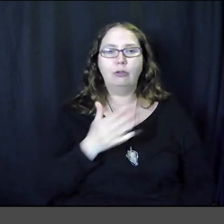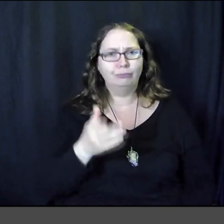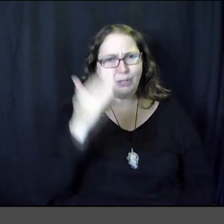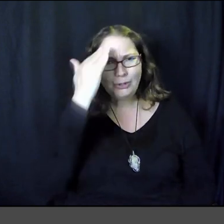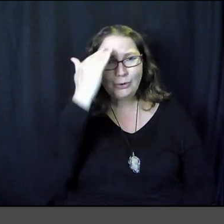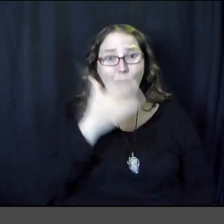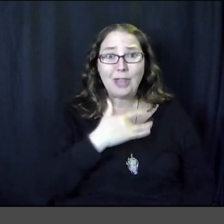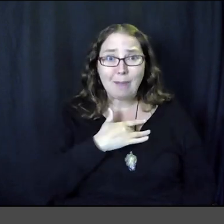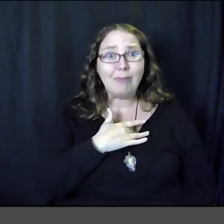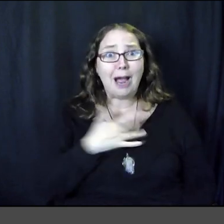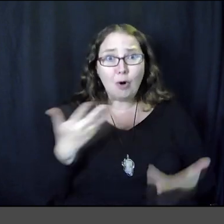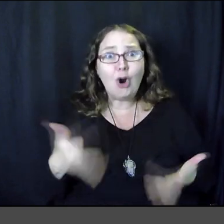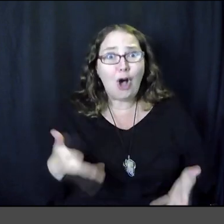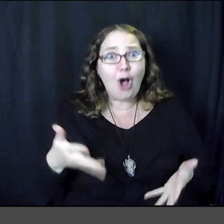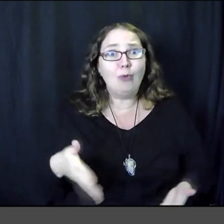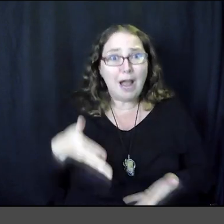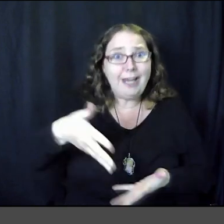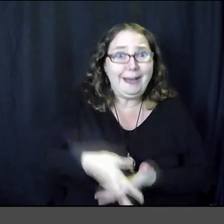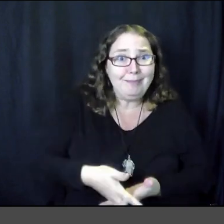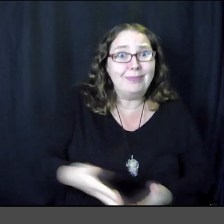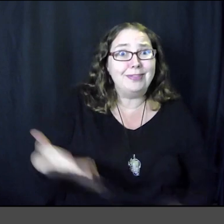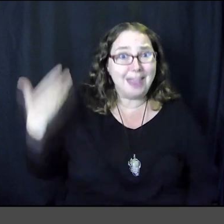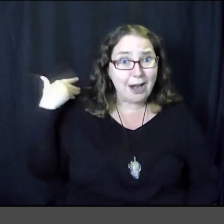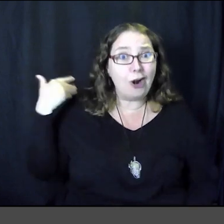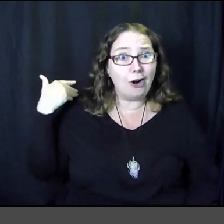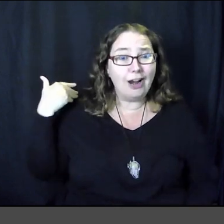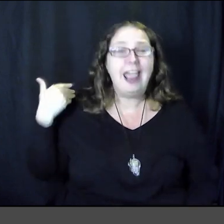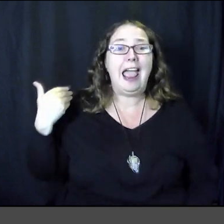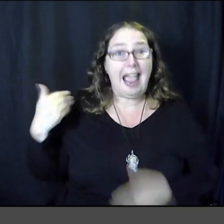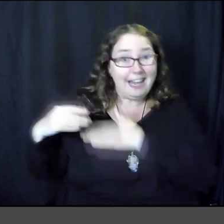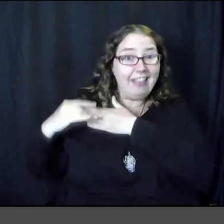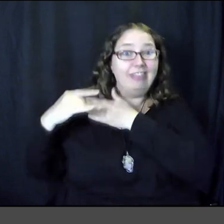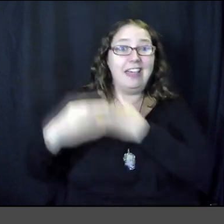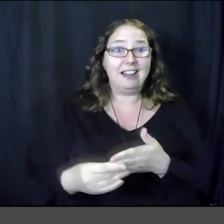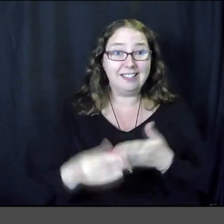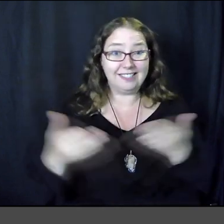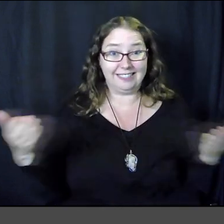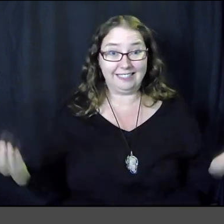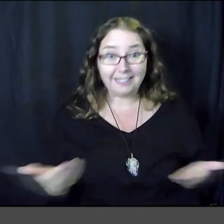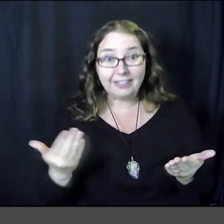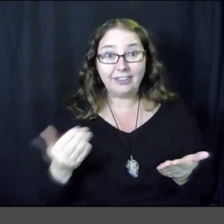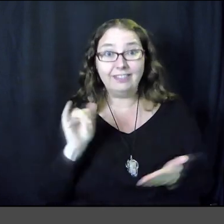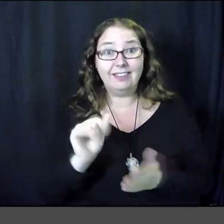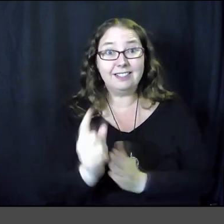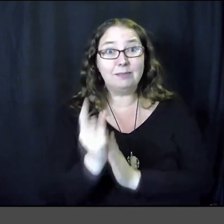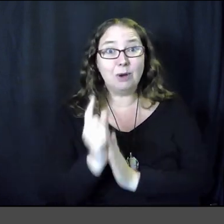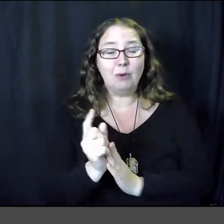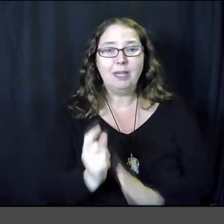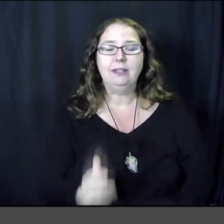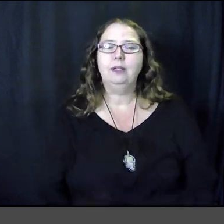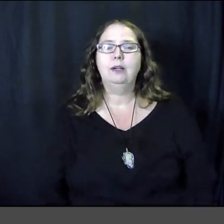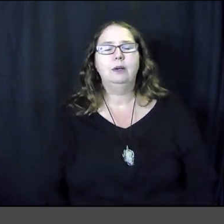AND THAT POWER MANAGED TO GET US TO THIS POINT, IT'S THAT POWER THAT WE DRAW UPON, THAT POWER,